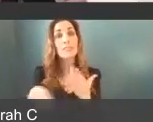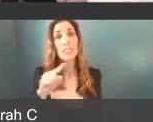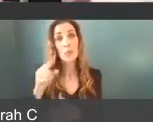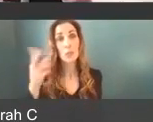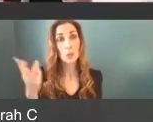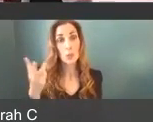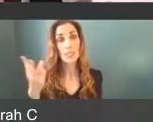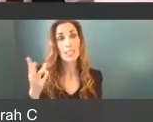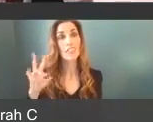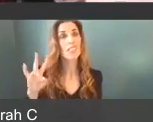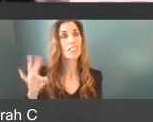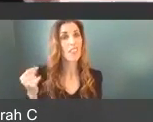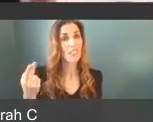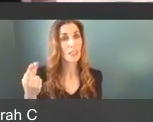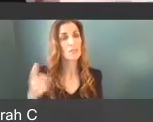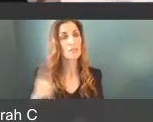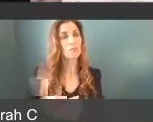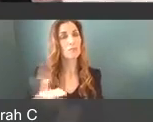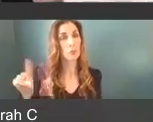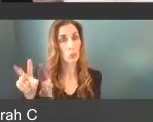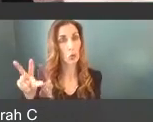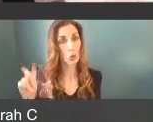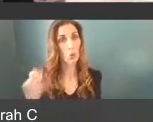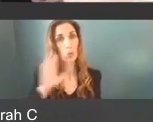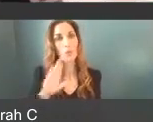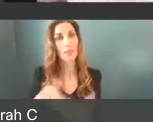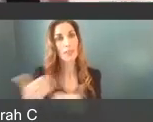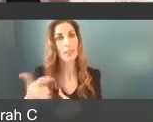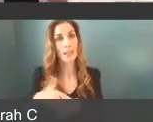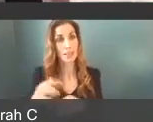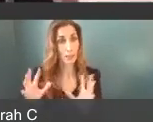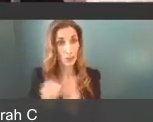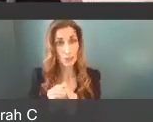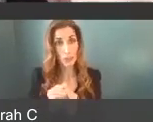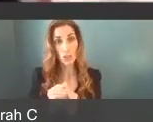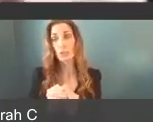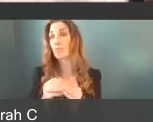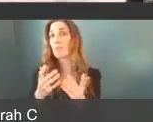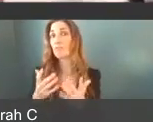at 1:30 PM will be our next virtual briefing and with that, I am happy to take questions.